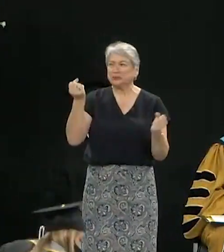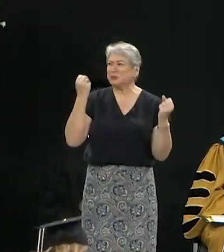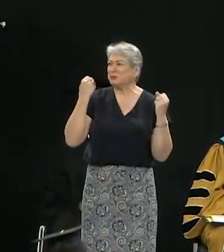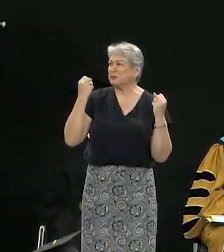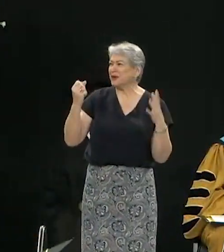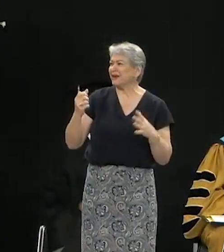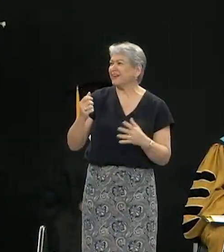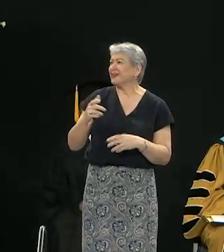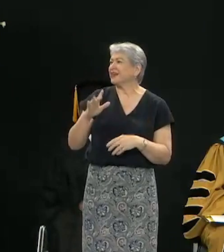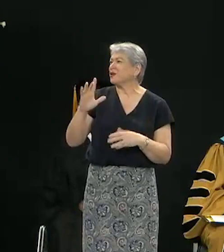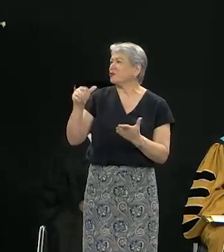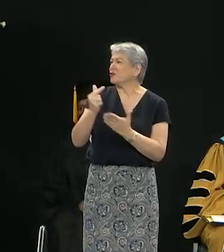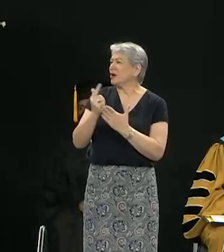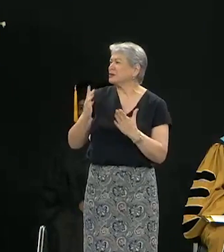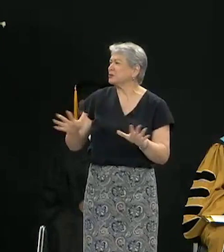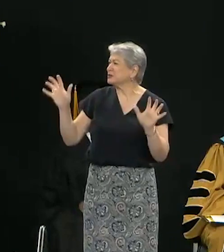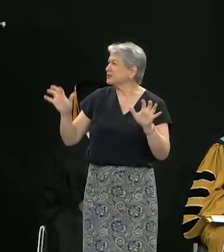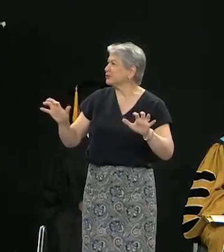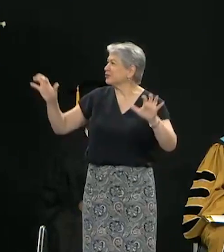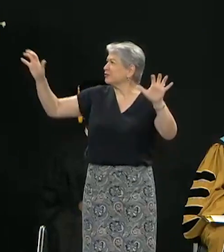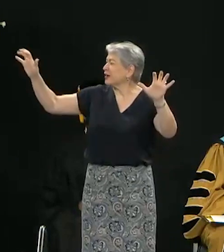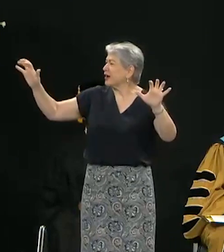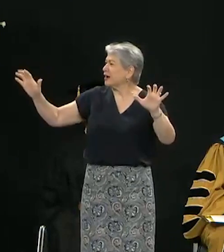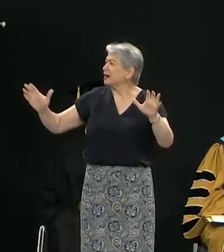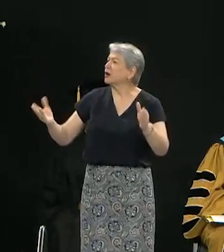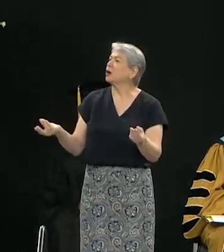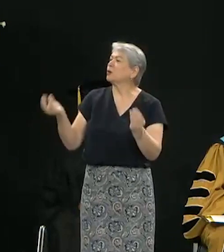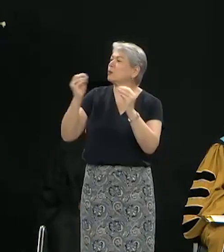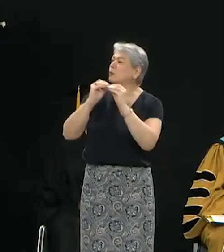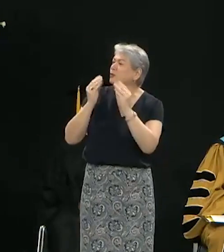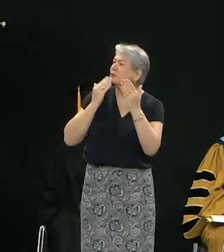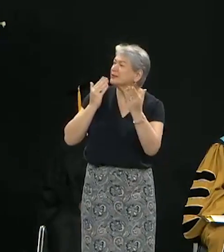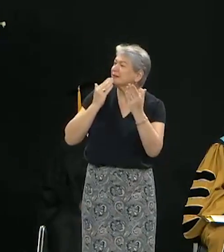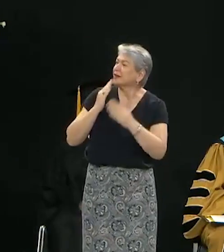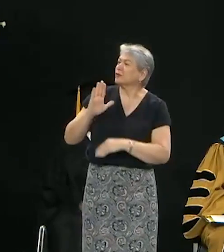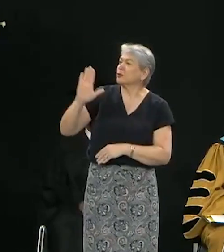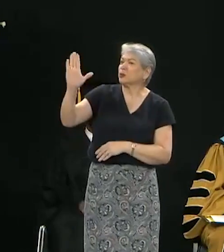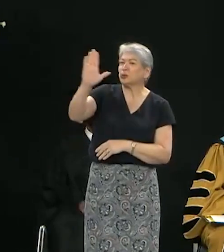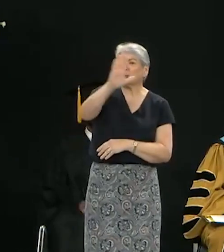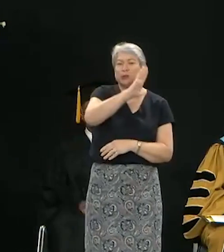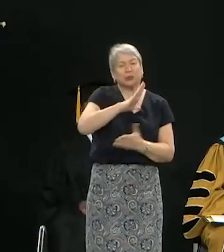and we are even more grateful that your student chose to continue the Southern Miss legacy.